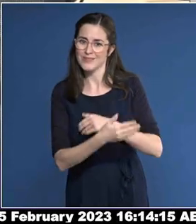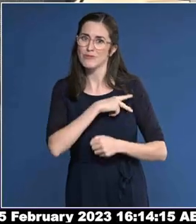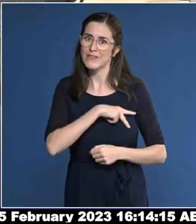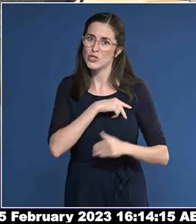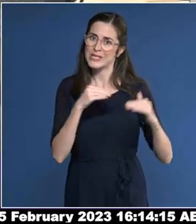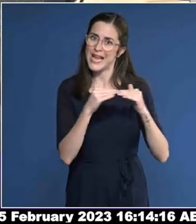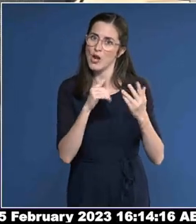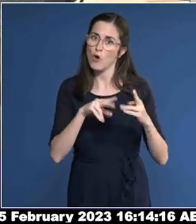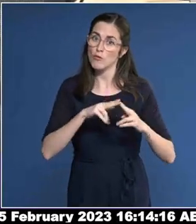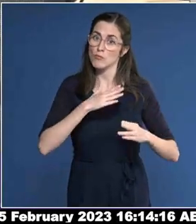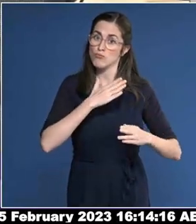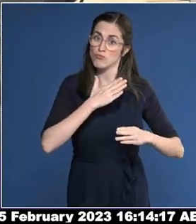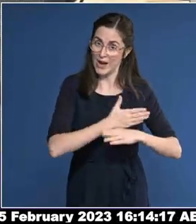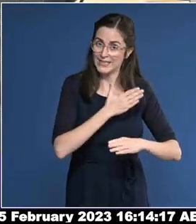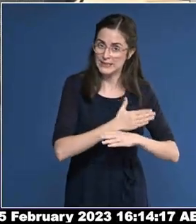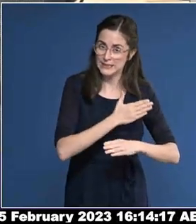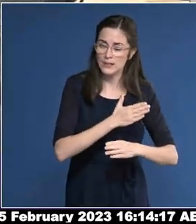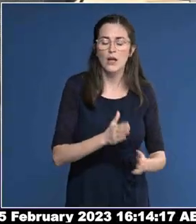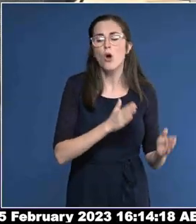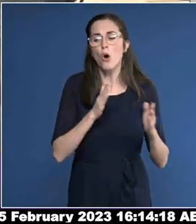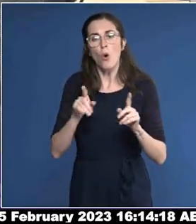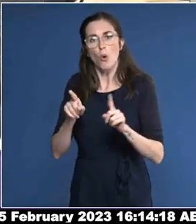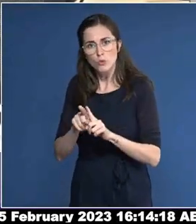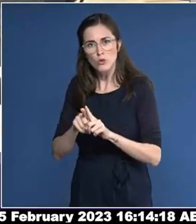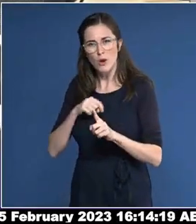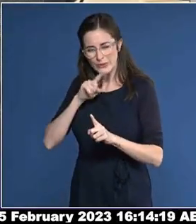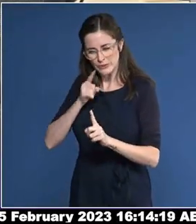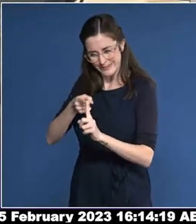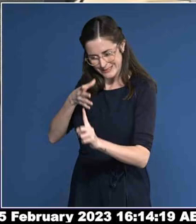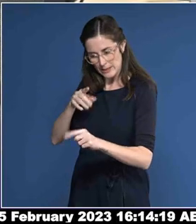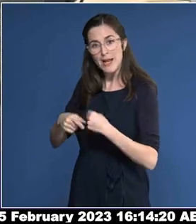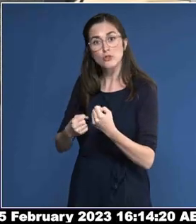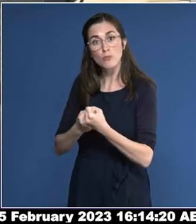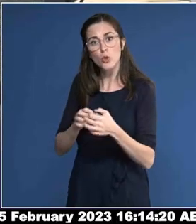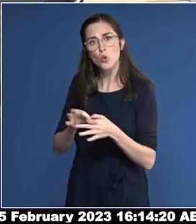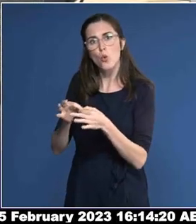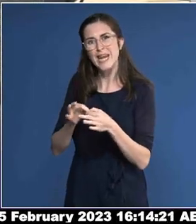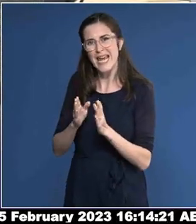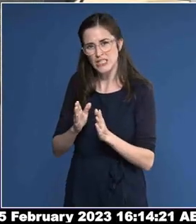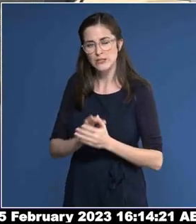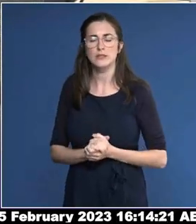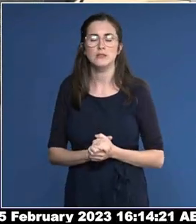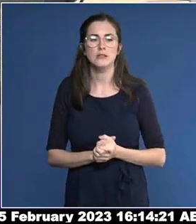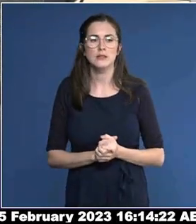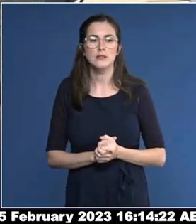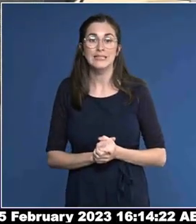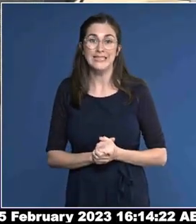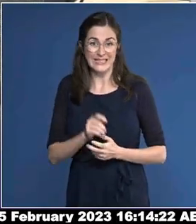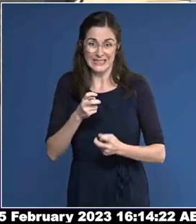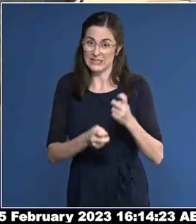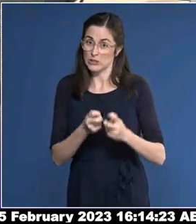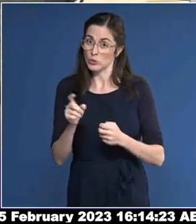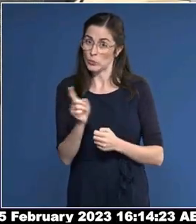in the context of support coordination, and this is the issue of conflict of interest.